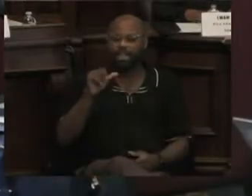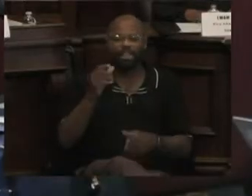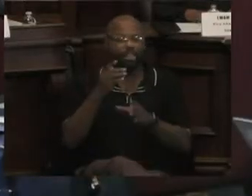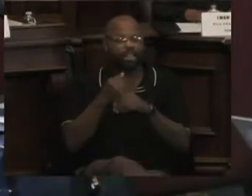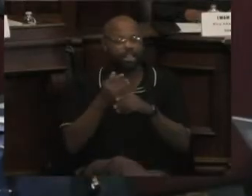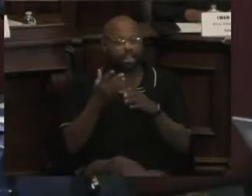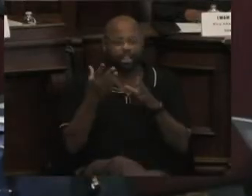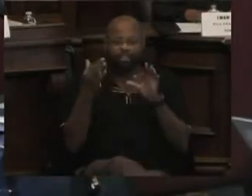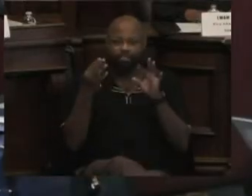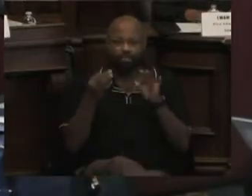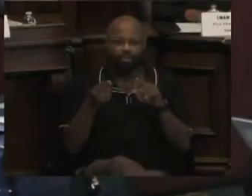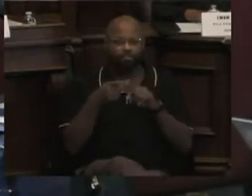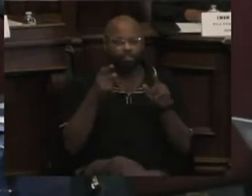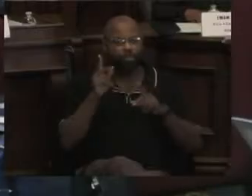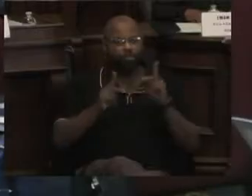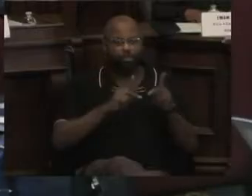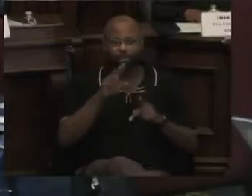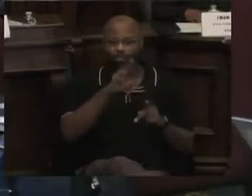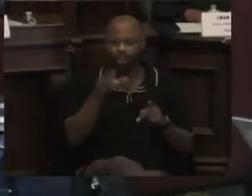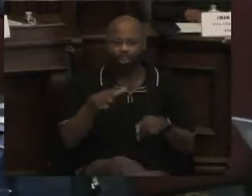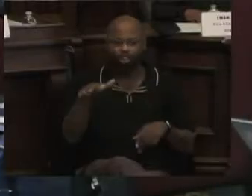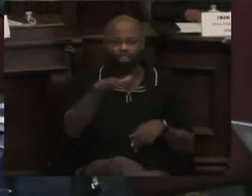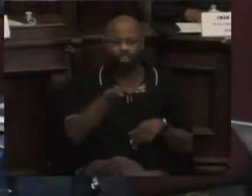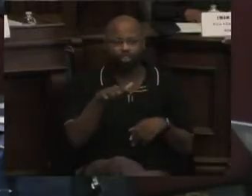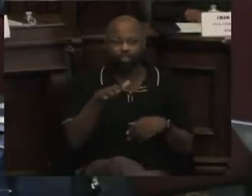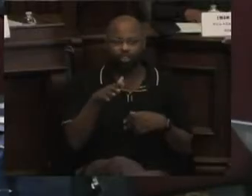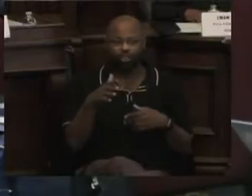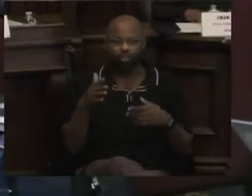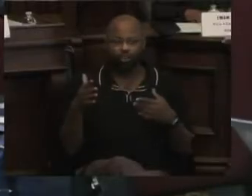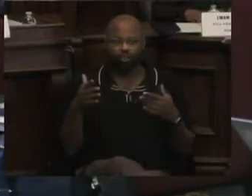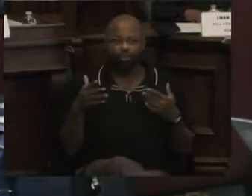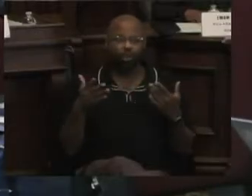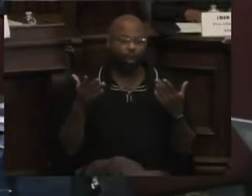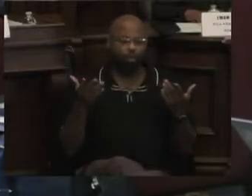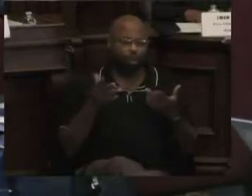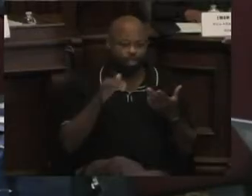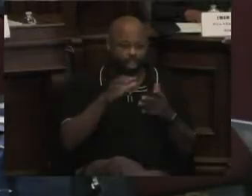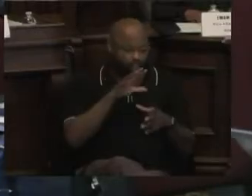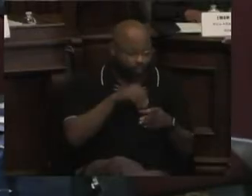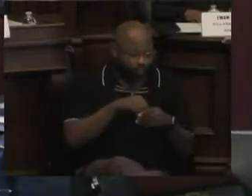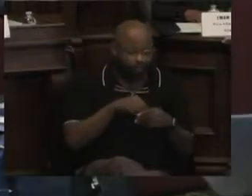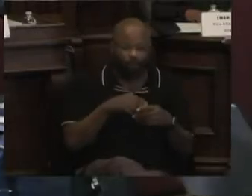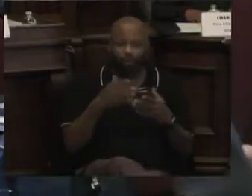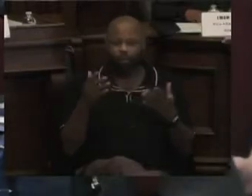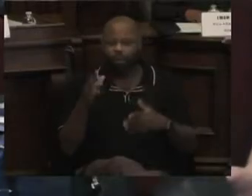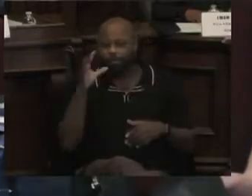and discussed this project in the media so that we could get